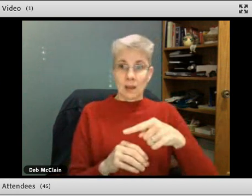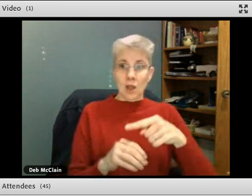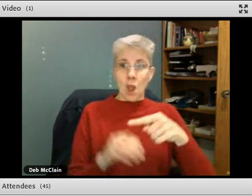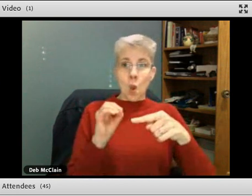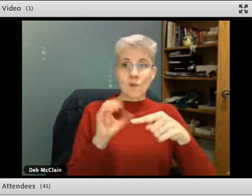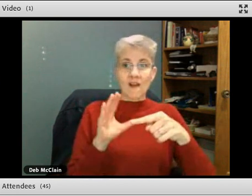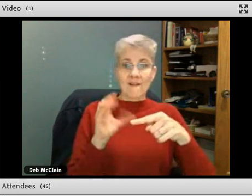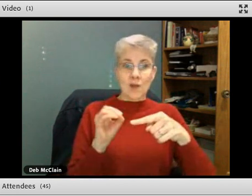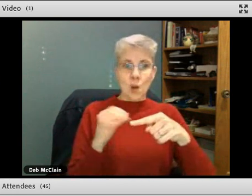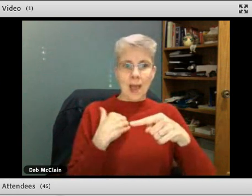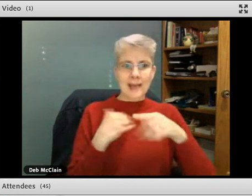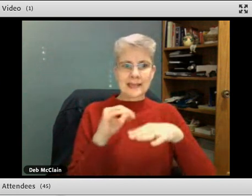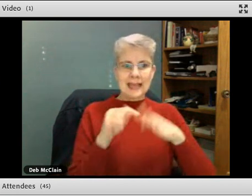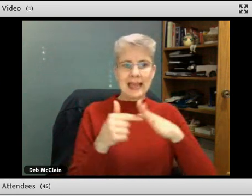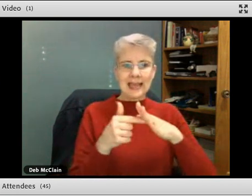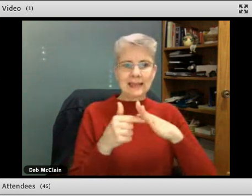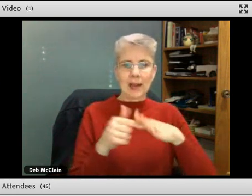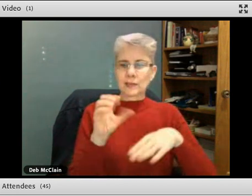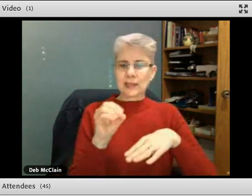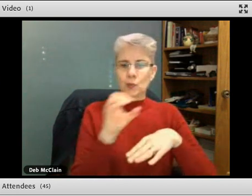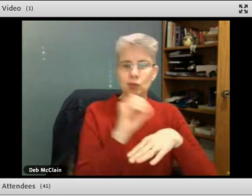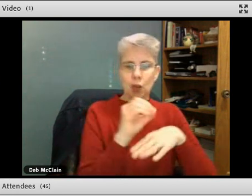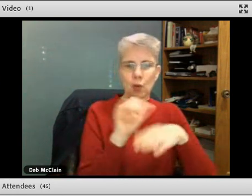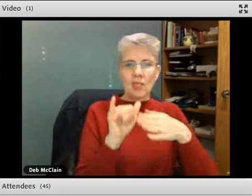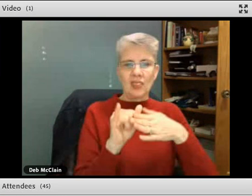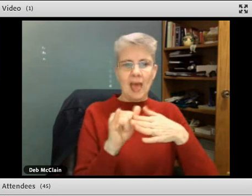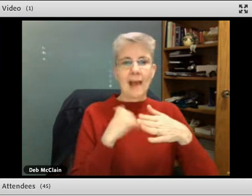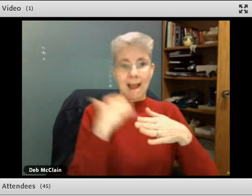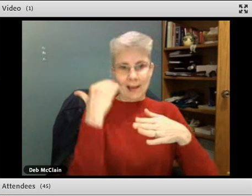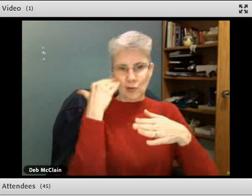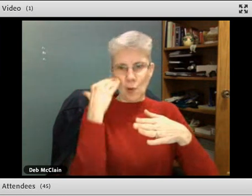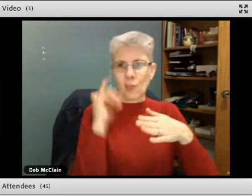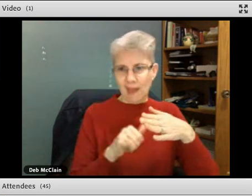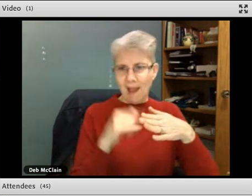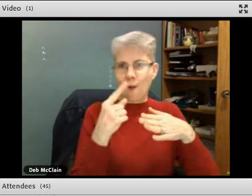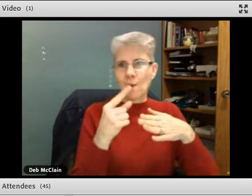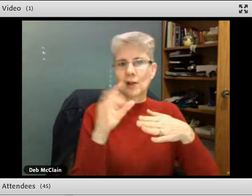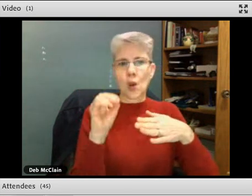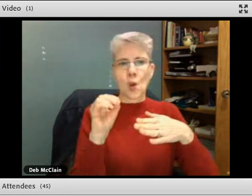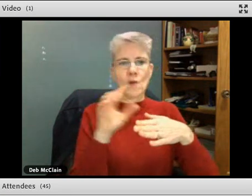That, actually, I do know. The 050 is for Library of Congress call numbers,